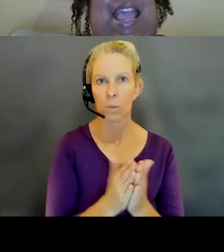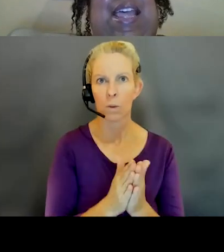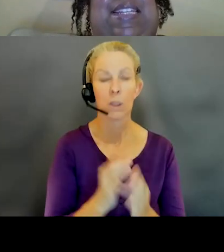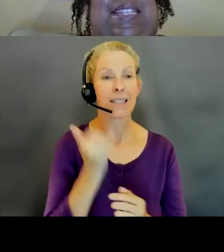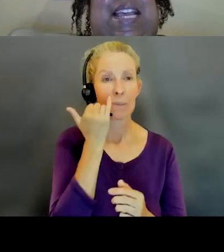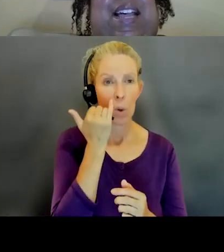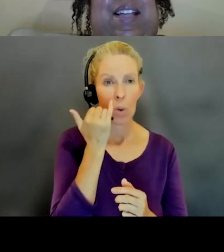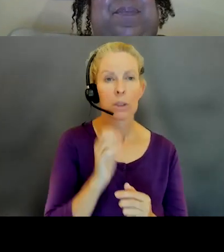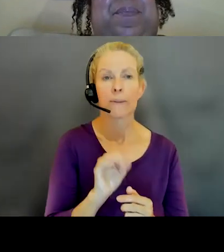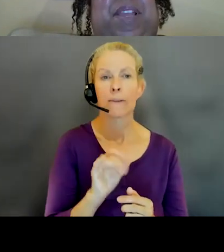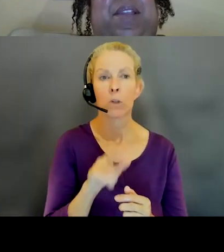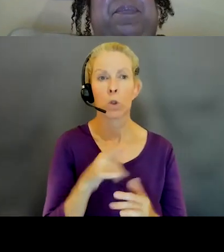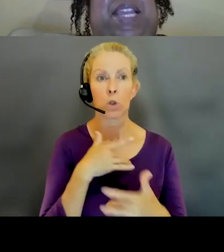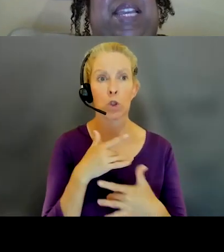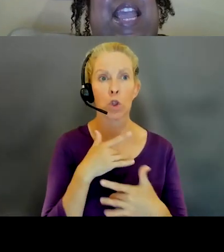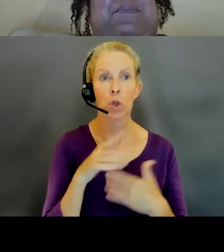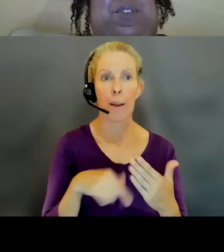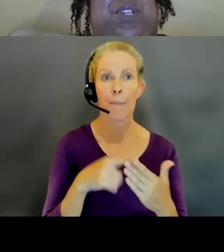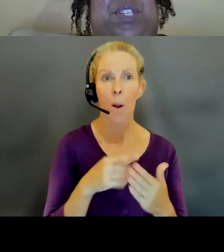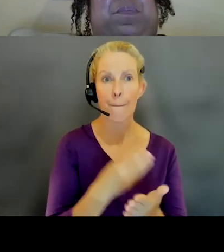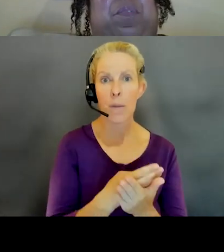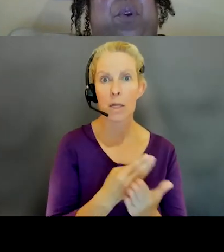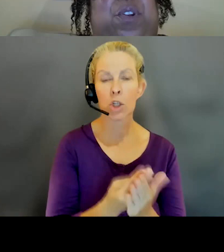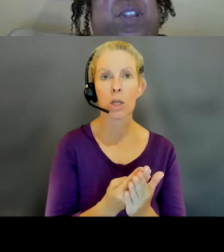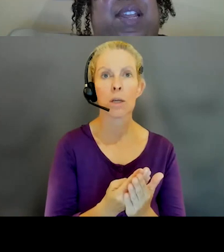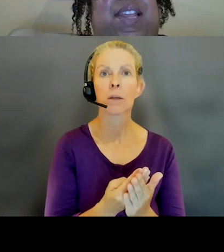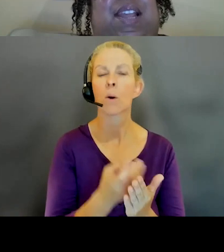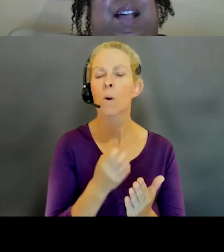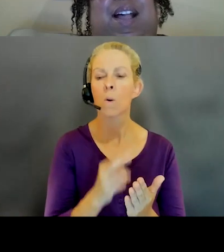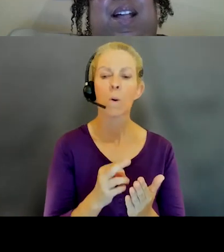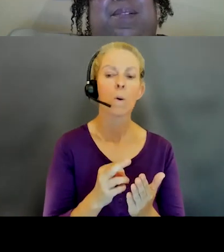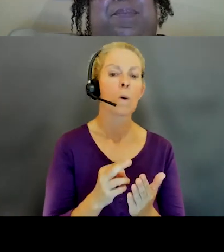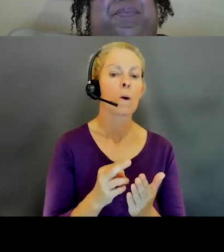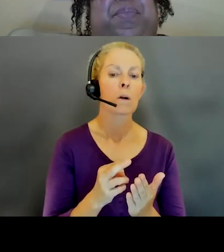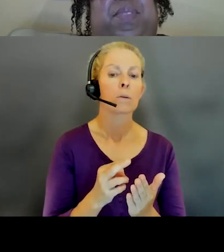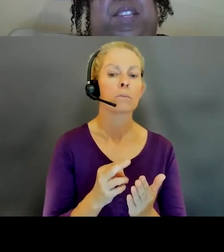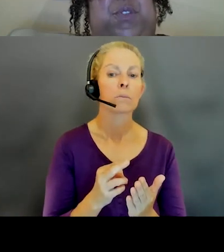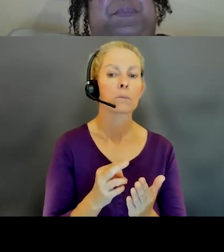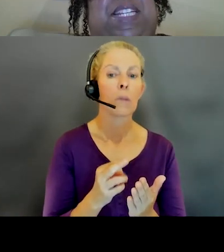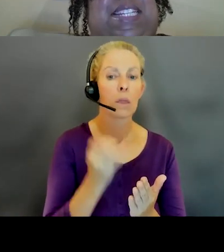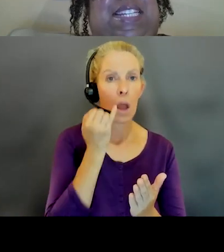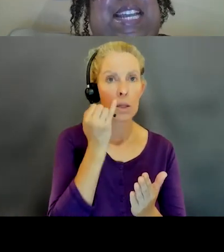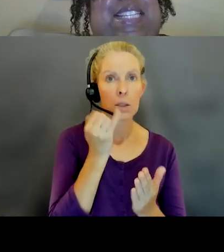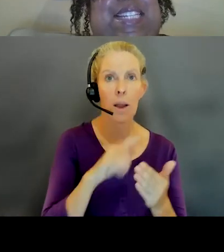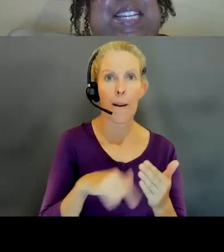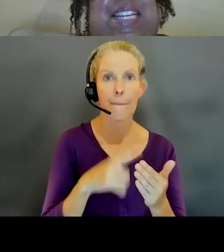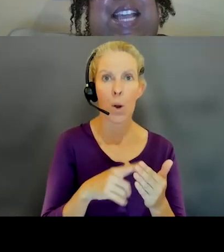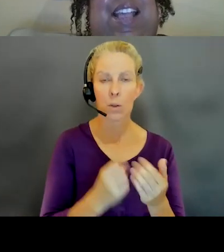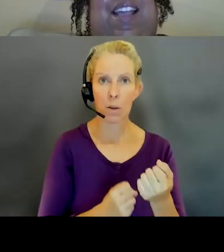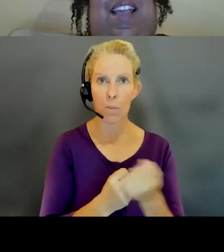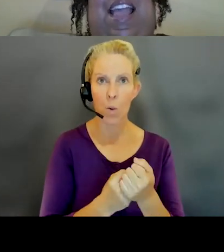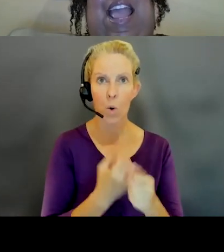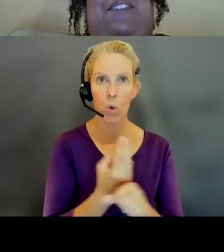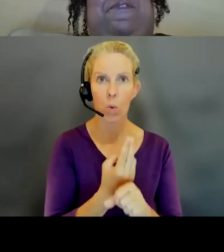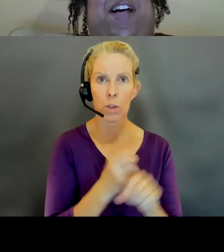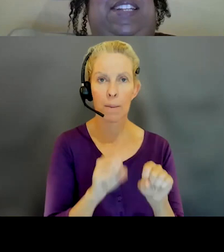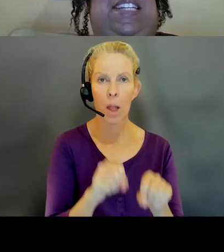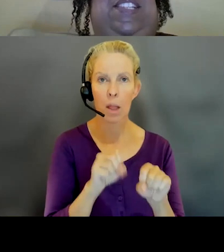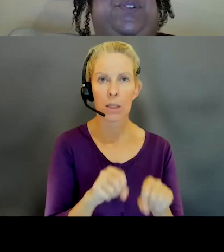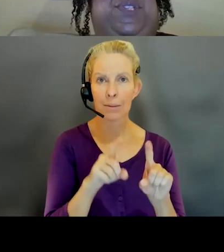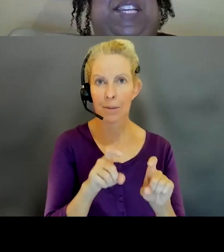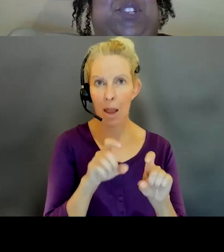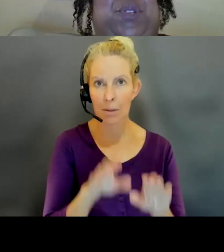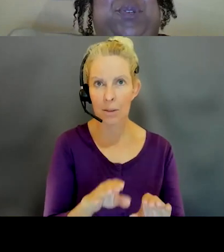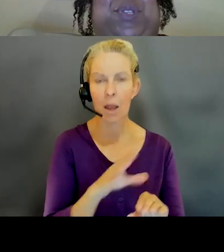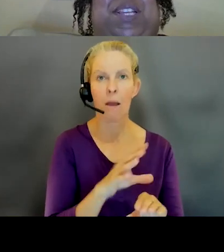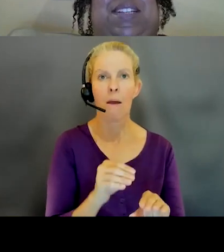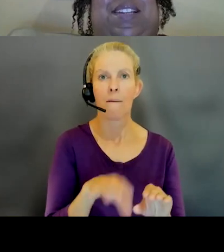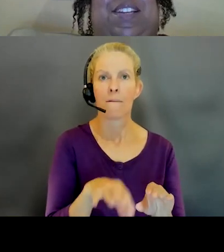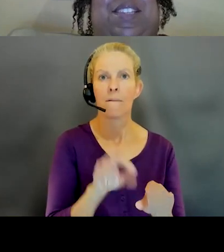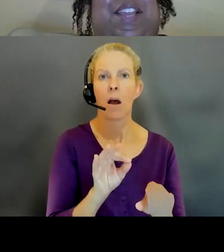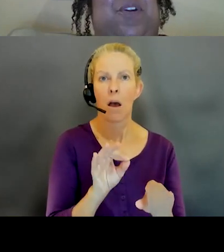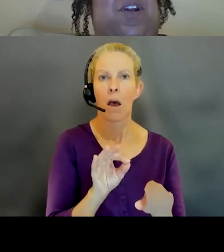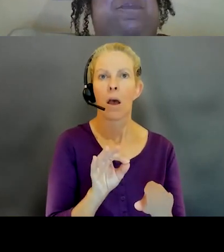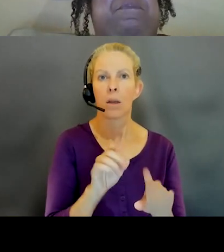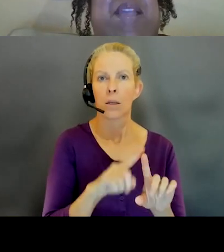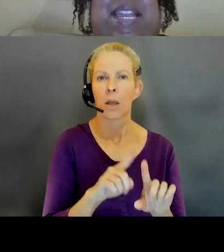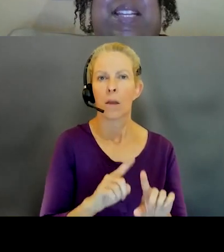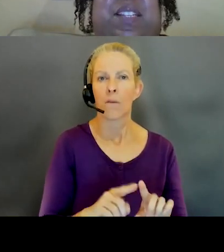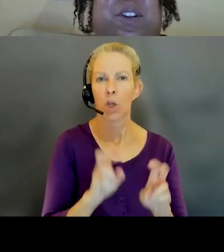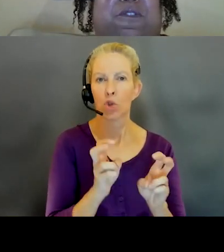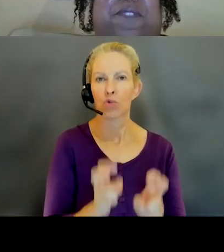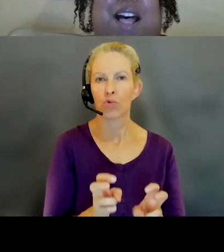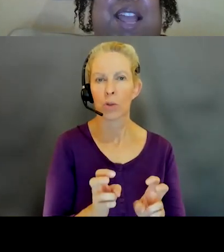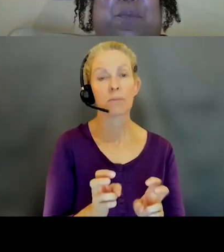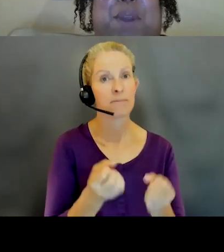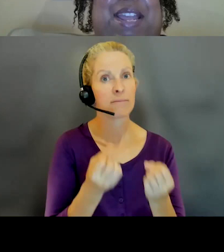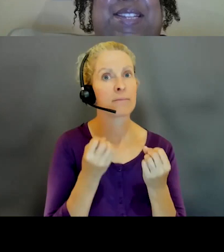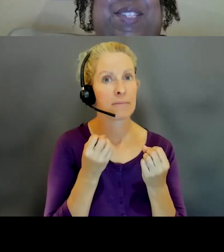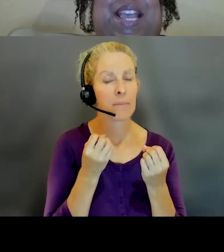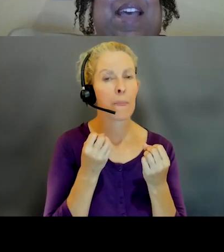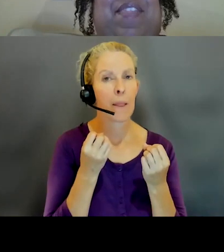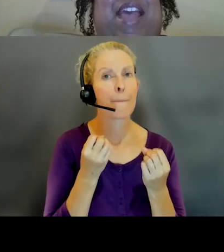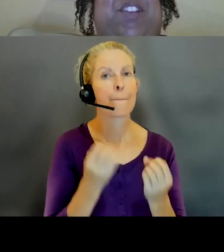and being able to support usability testing and finding those issues, there are many lo-fi ways